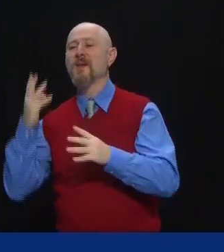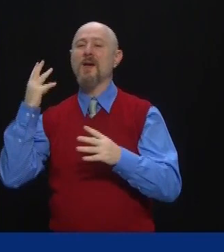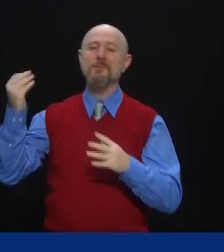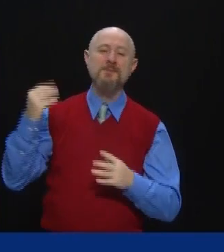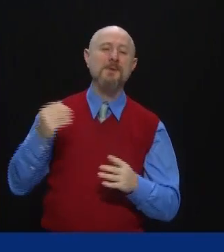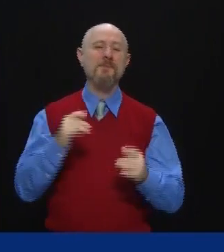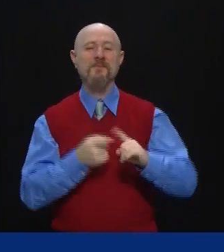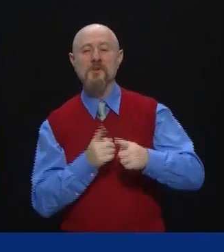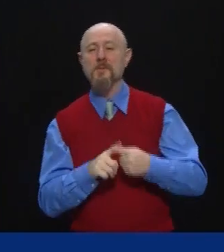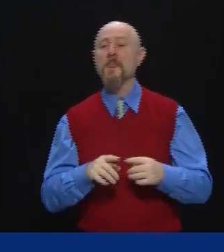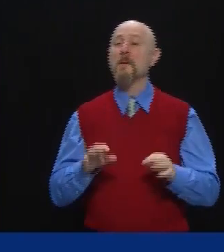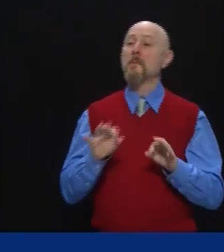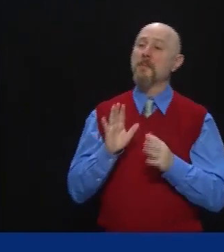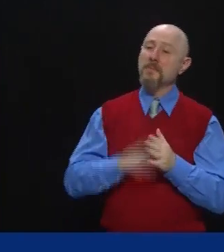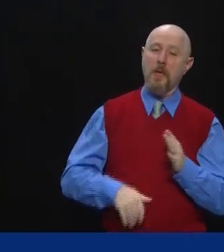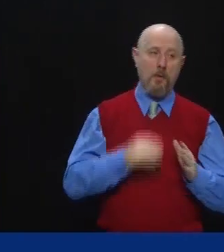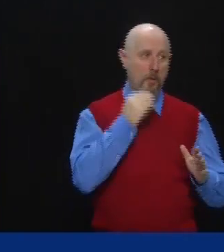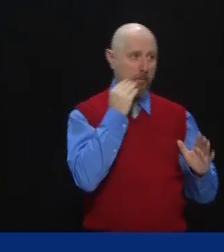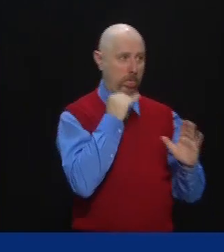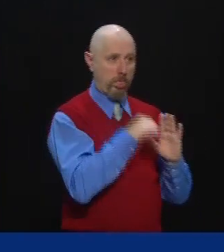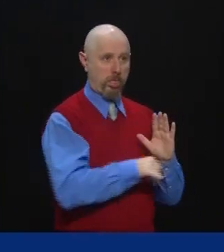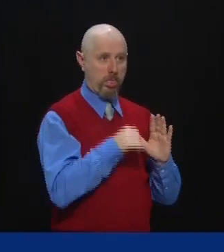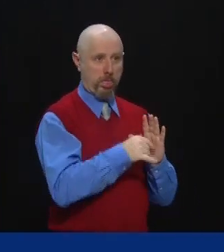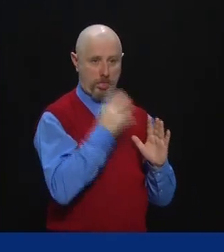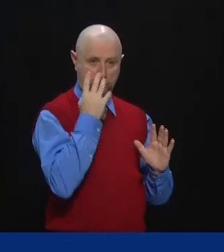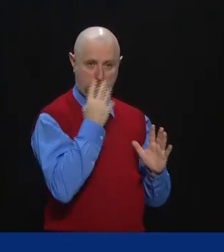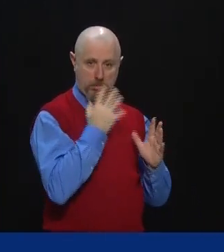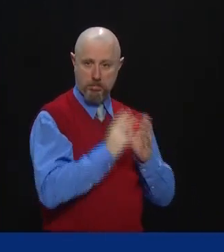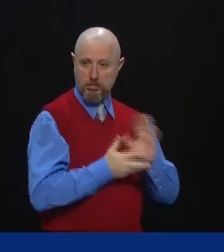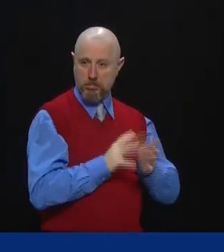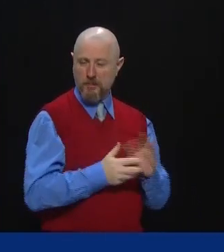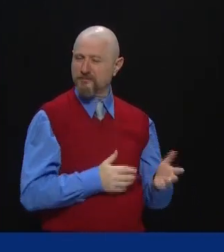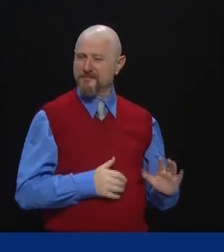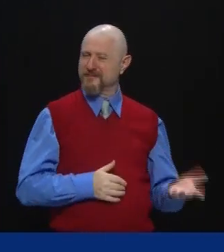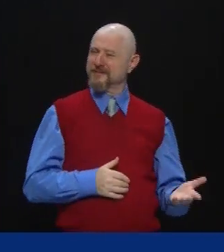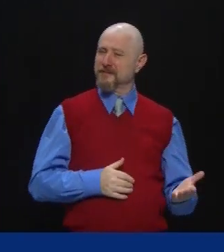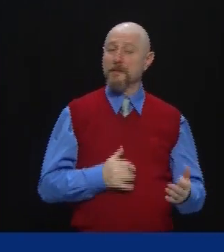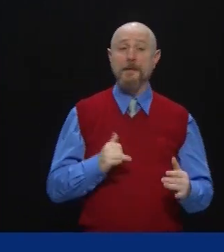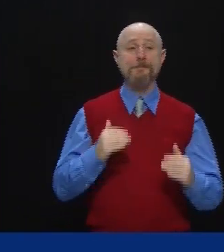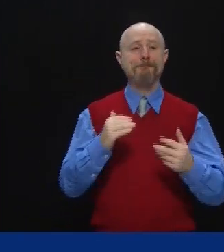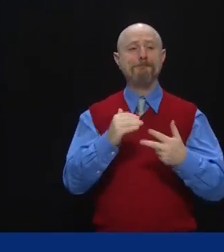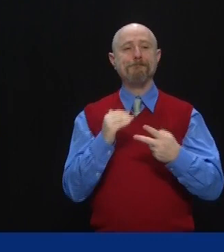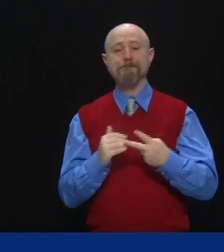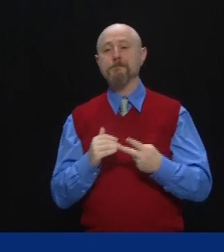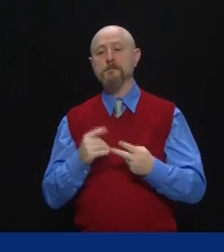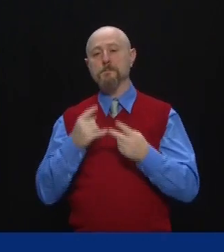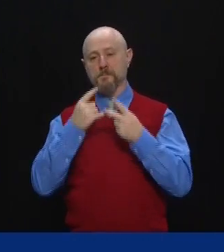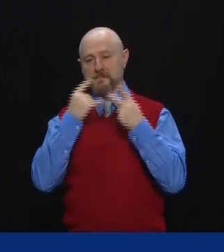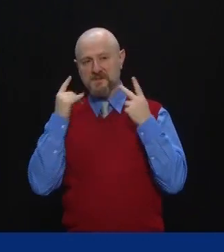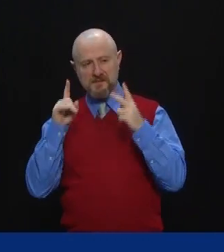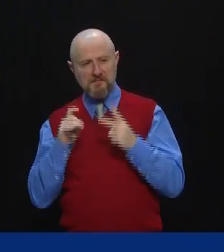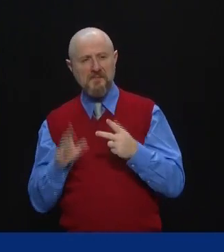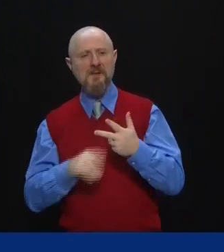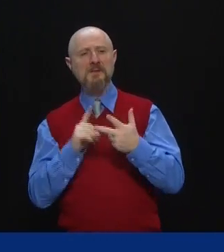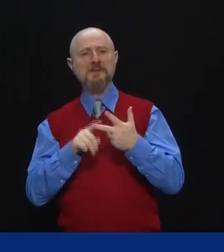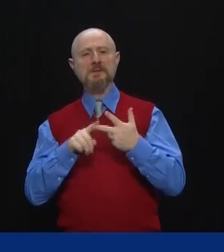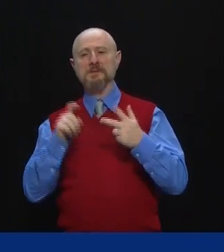THAT ALSO KEEPS OUR CHILDREN SAFE AND WHEN THEY'RE OUTSIDE PLAYING WITH FRIENDS OR ELSEWHERE, STAYING AT HOME. NUMBER TWO, KEEP WEARING MASKS AND TESTING.